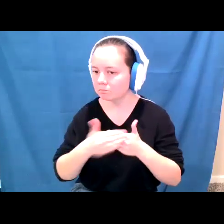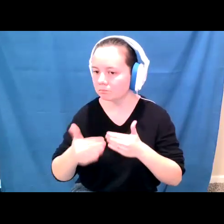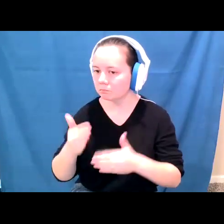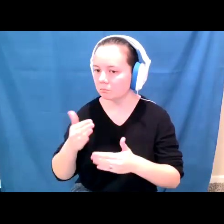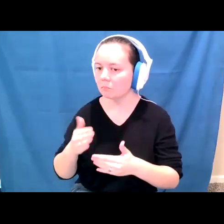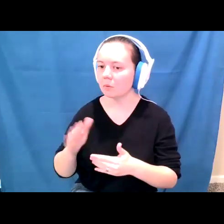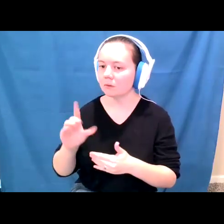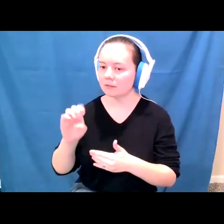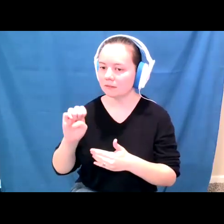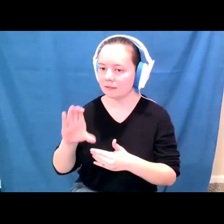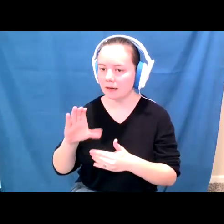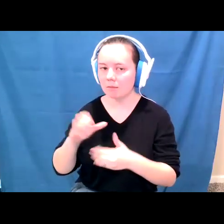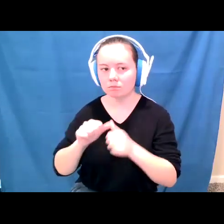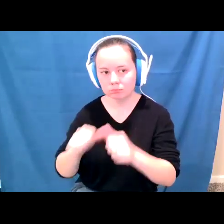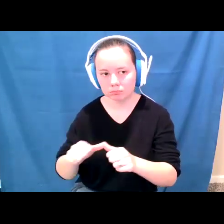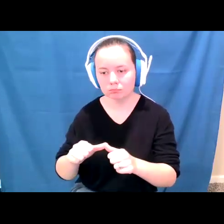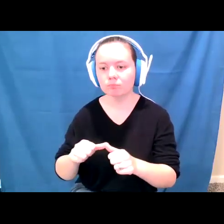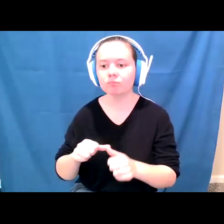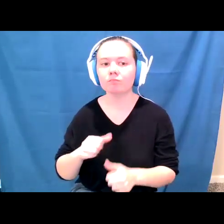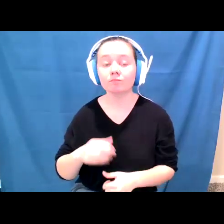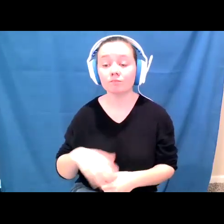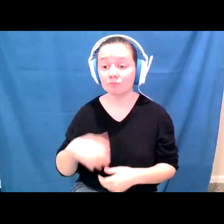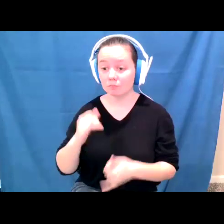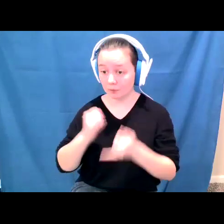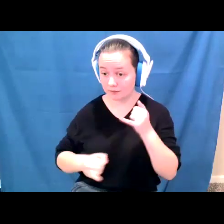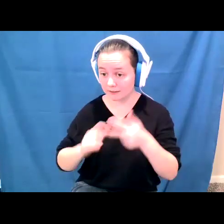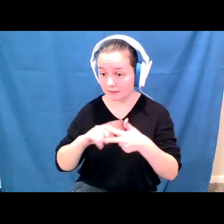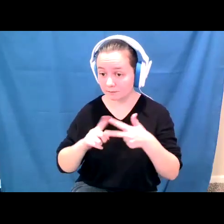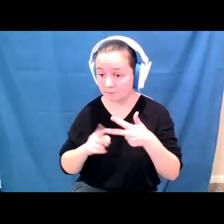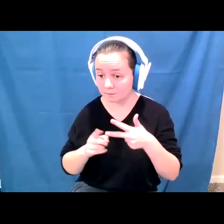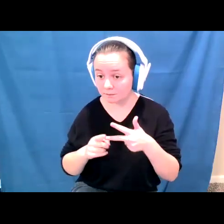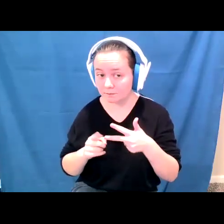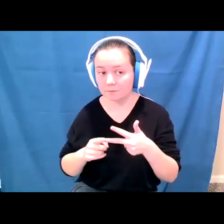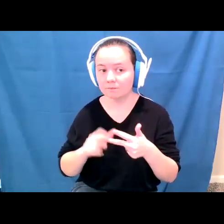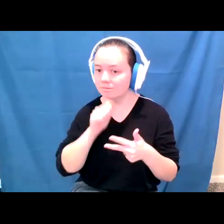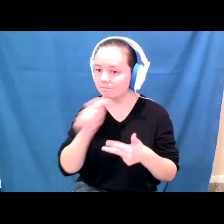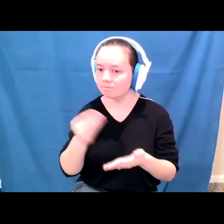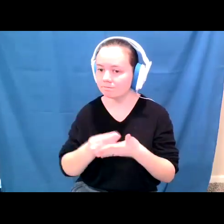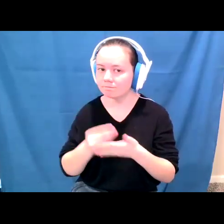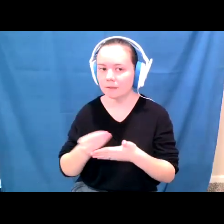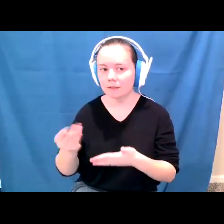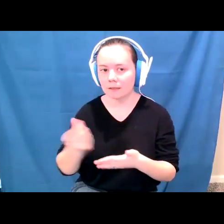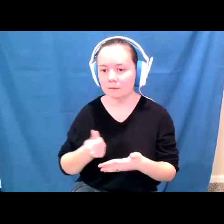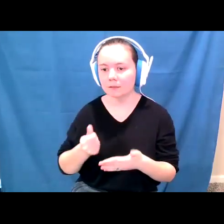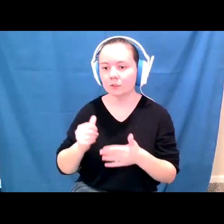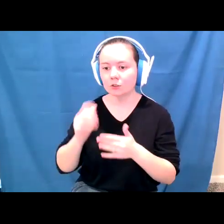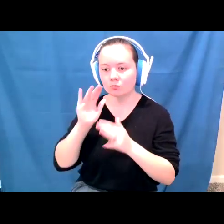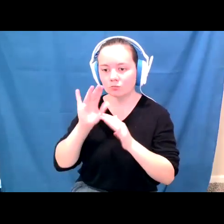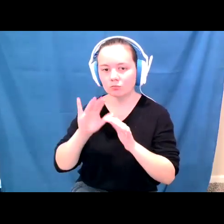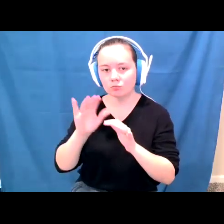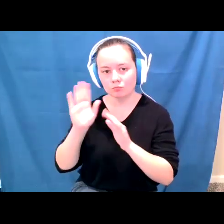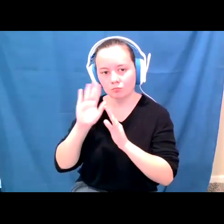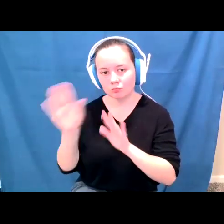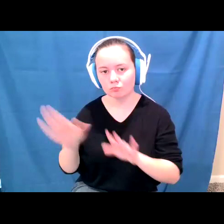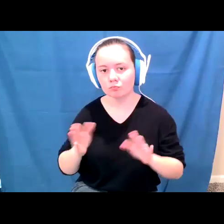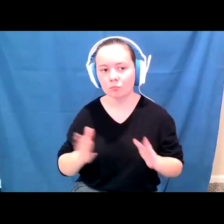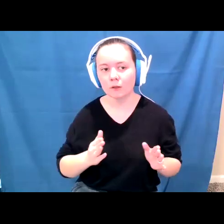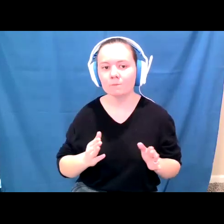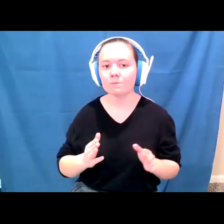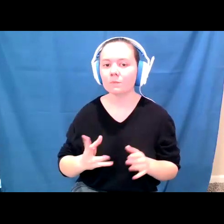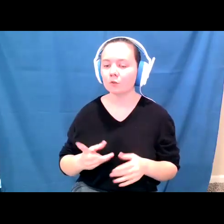Next slide, please. Our last but not least topic, non-monetary compensation strategies, includes instituting a peer mentoring or support program;